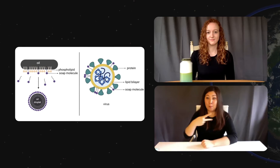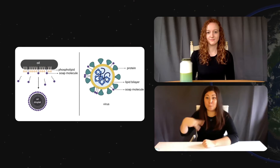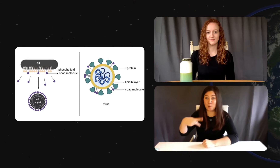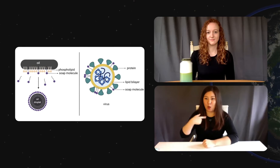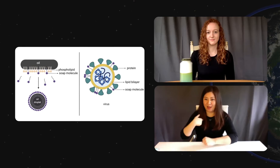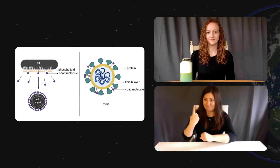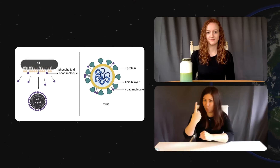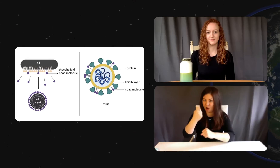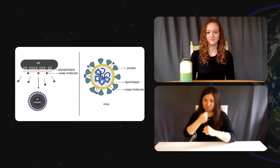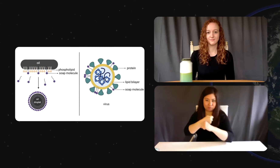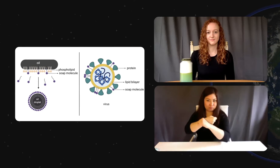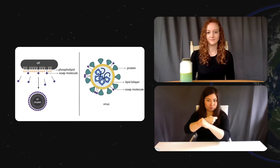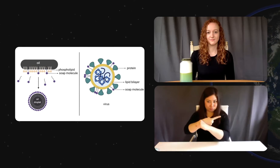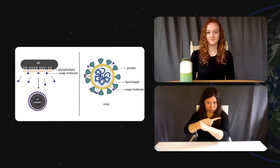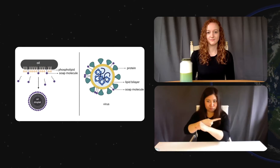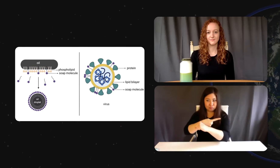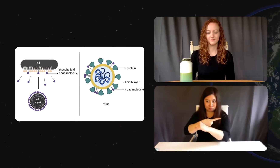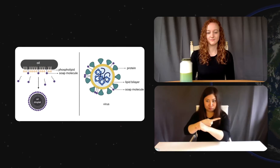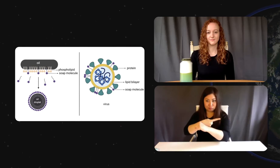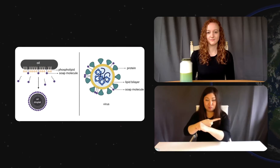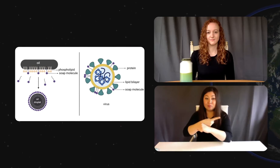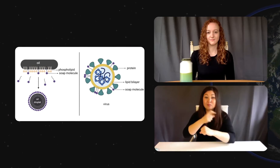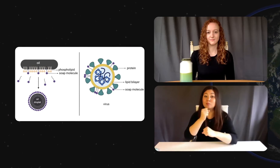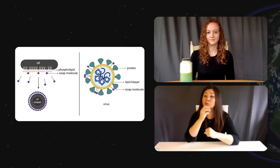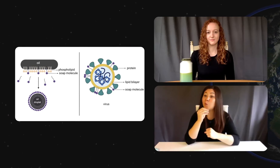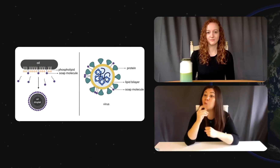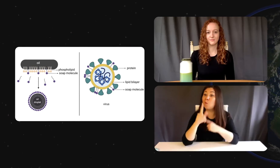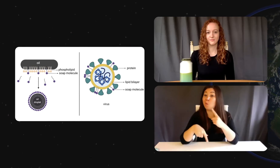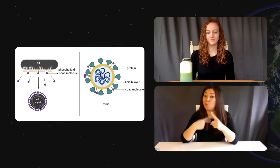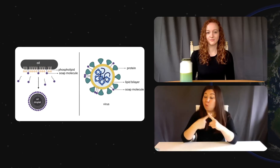There's one lipid in purple.